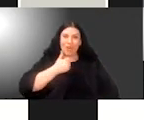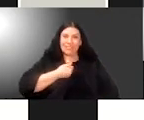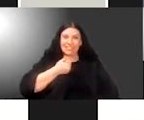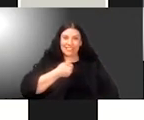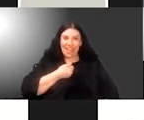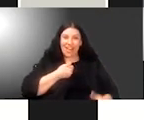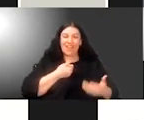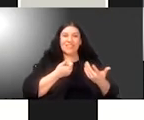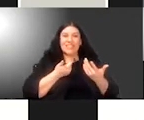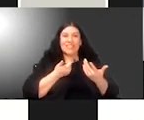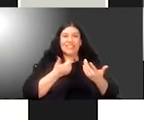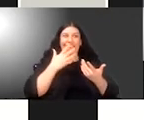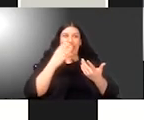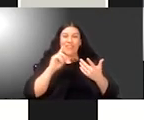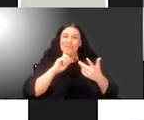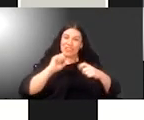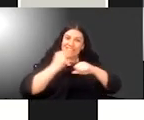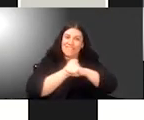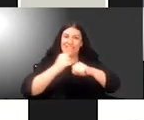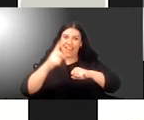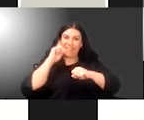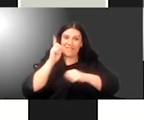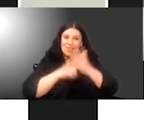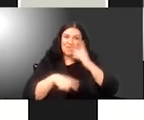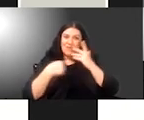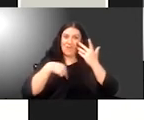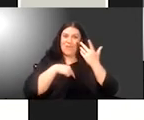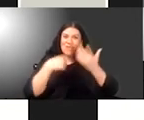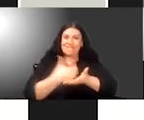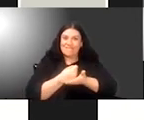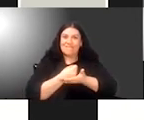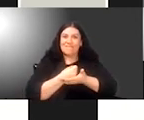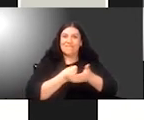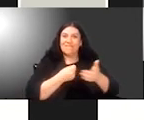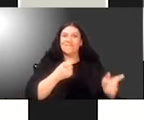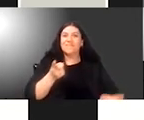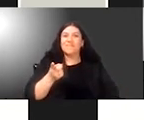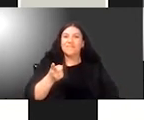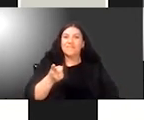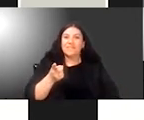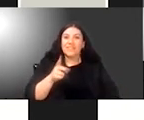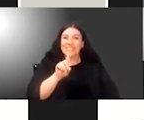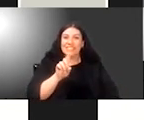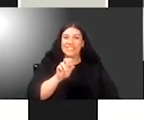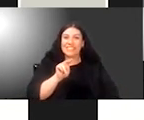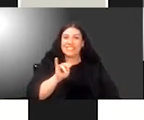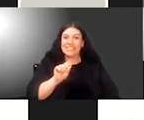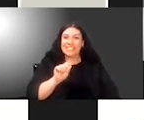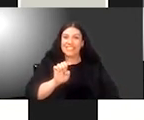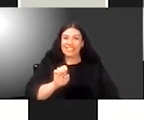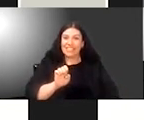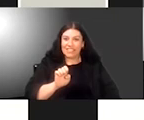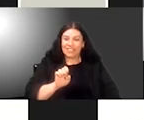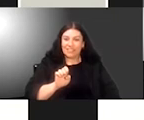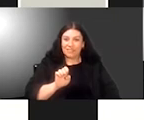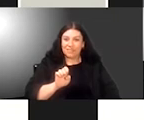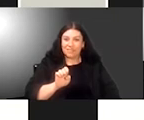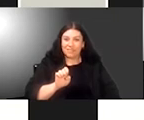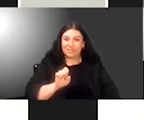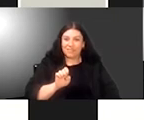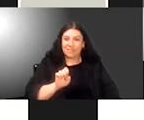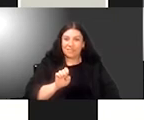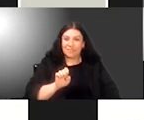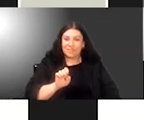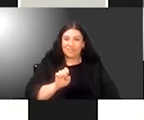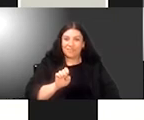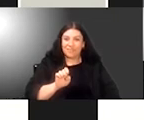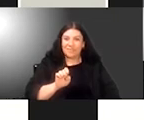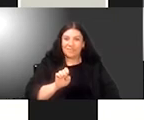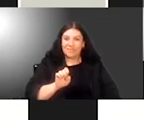Denise, do you mind if I interpret as you're going? Denise is saying, I want to add something.